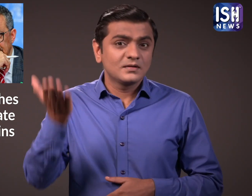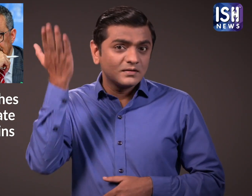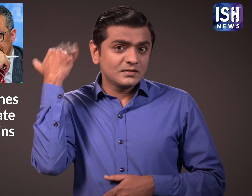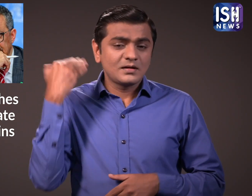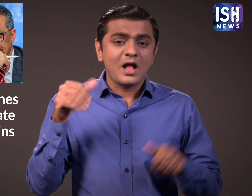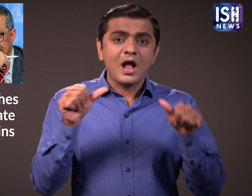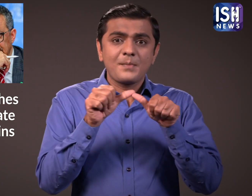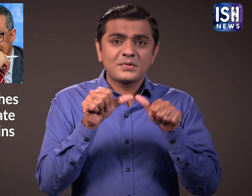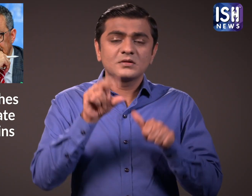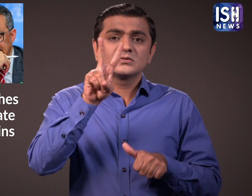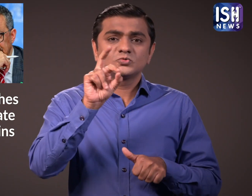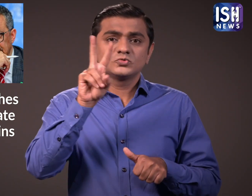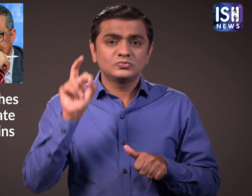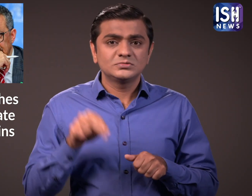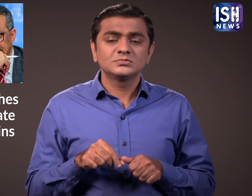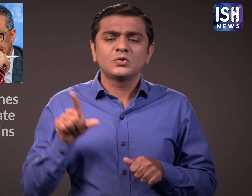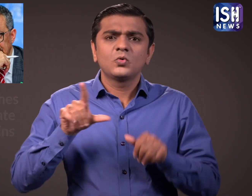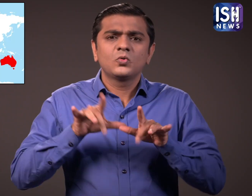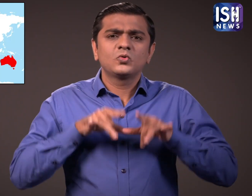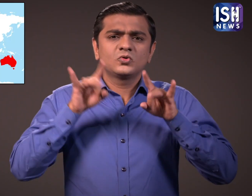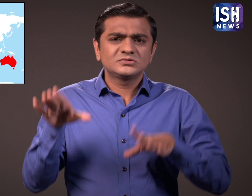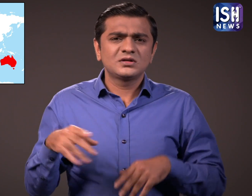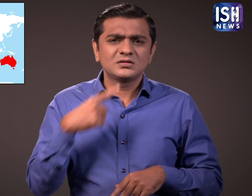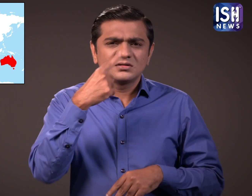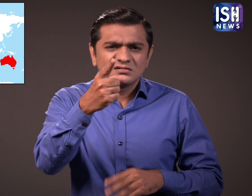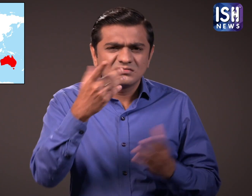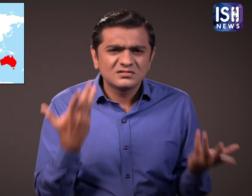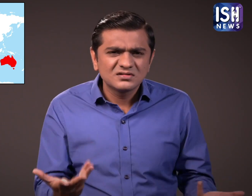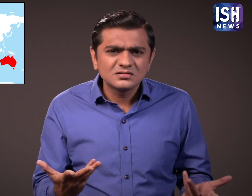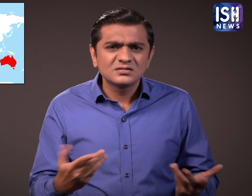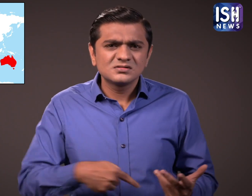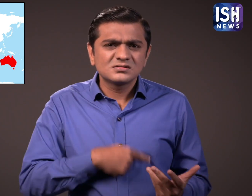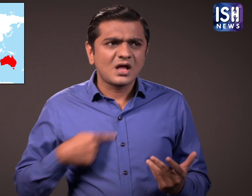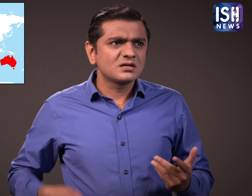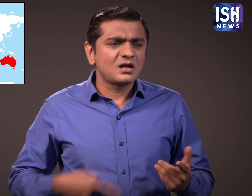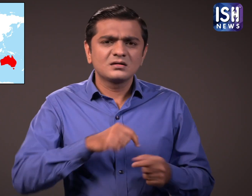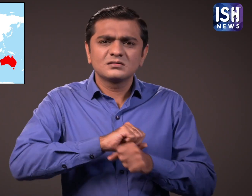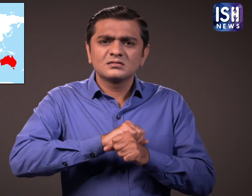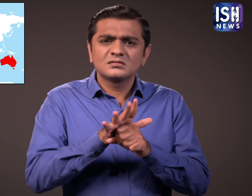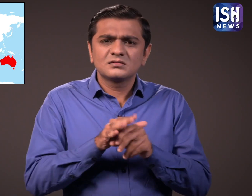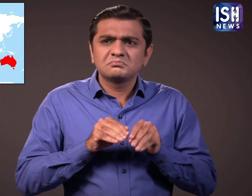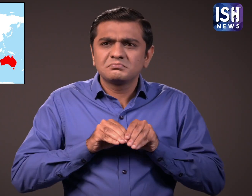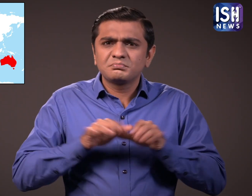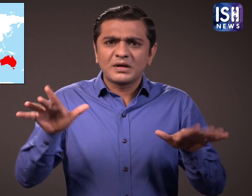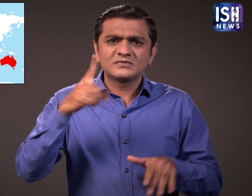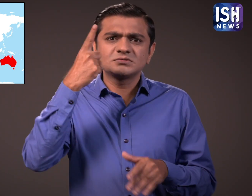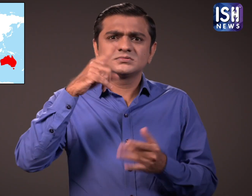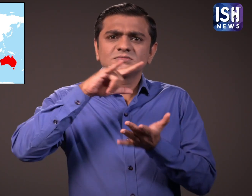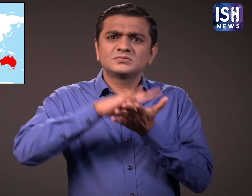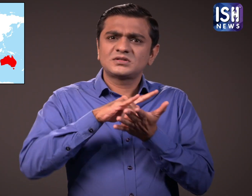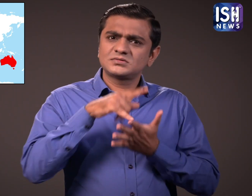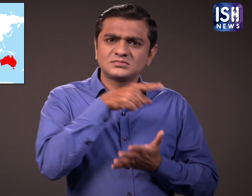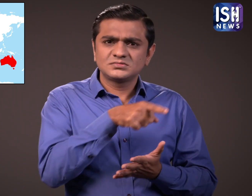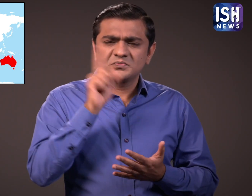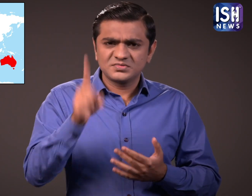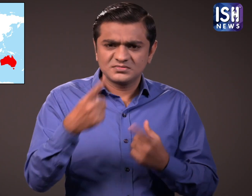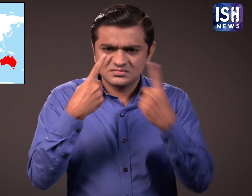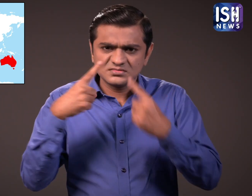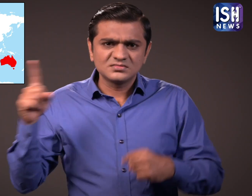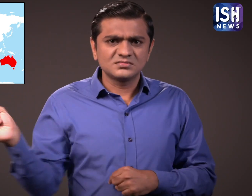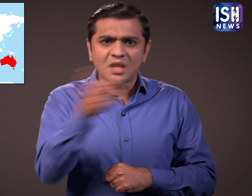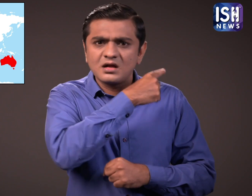In April 2020, Australia demanded an investigation into the coronavirus outbreak in Wuhan, China.